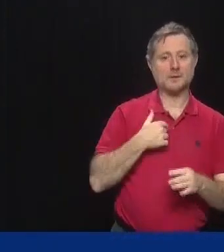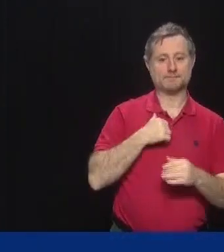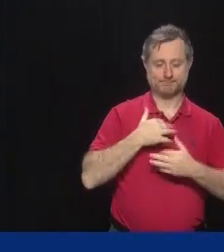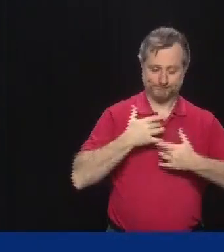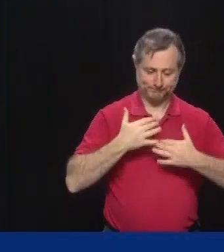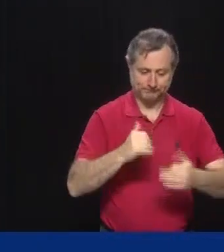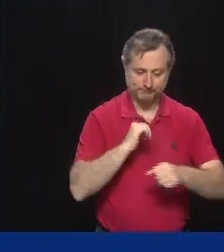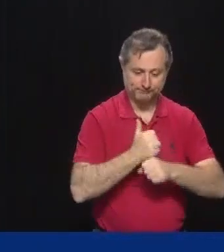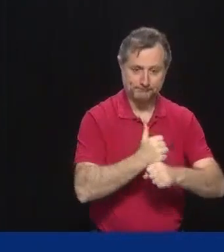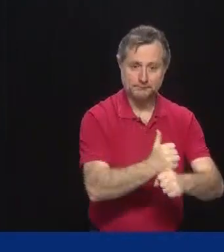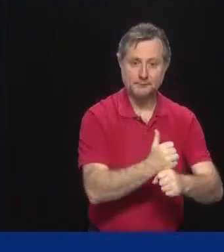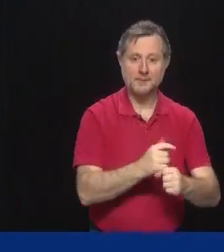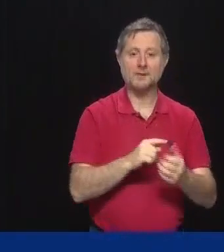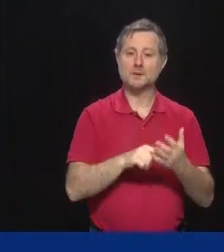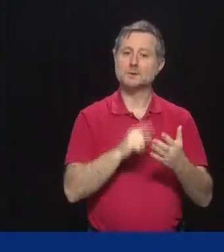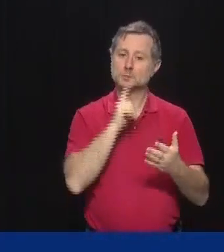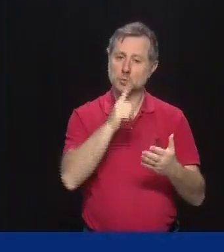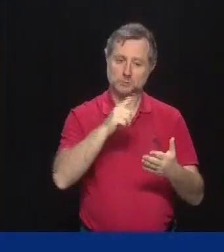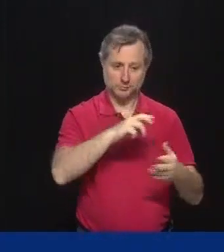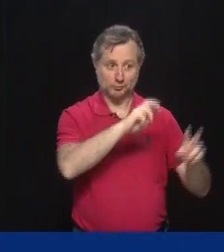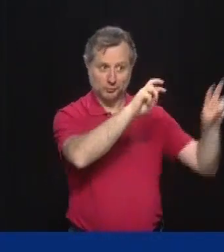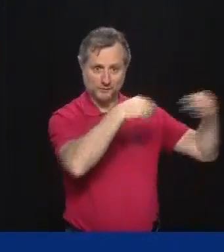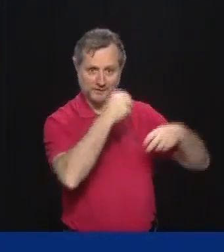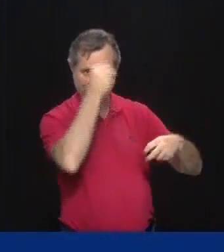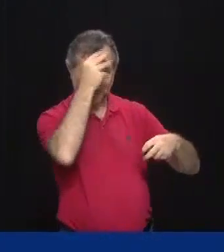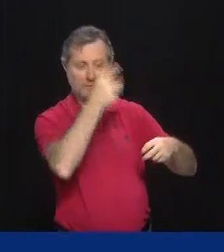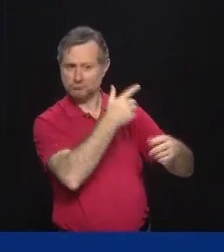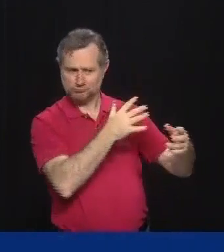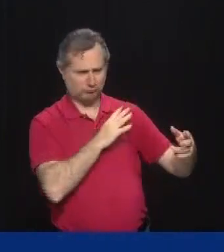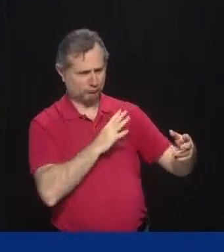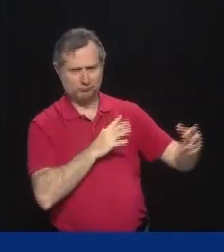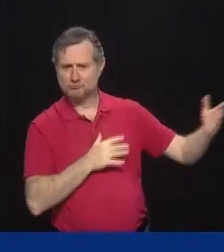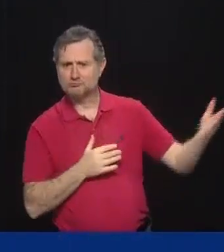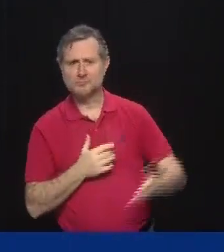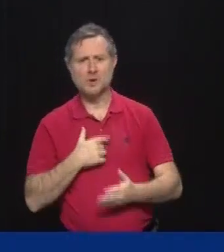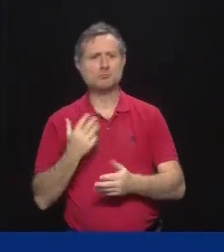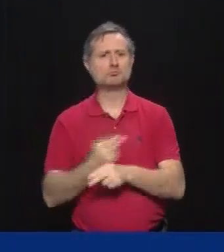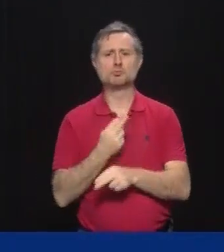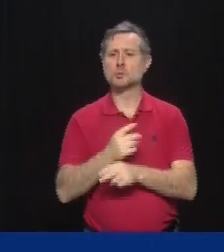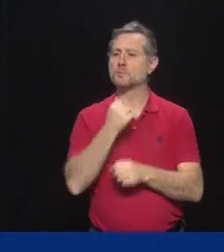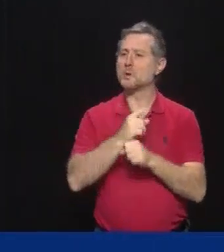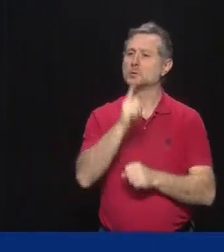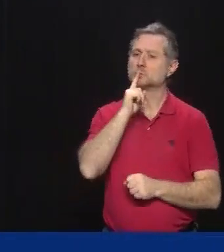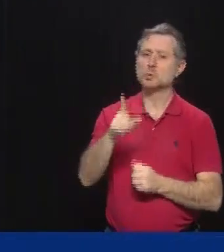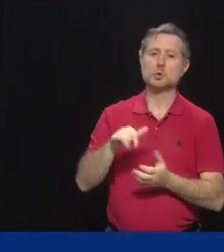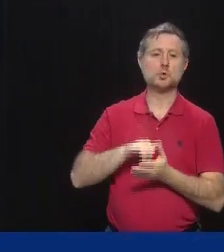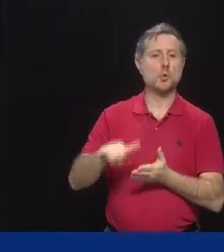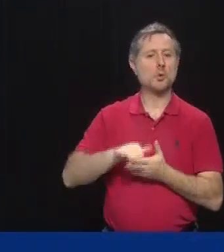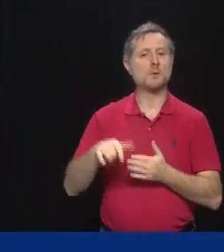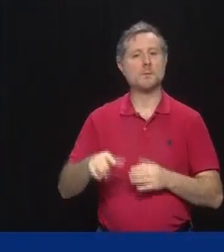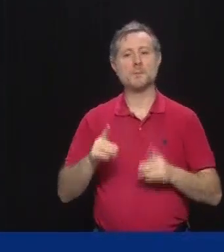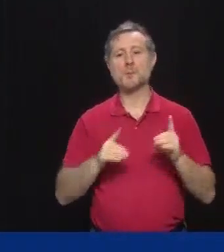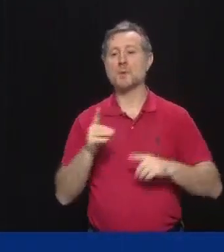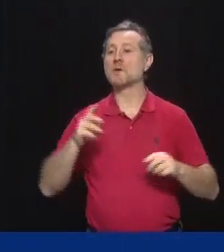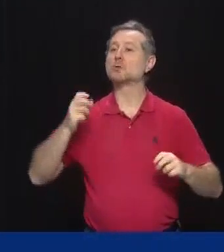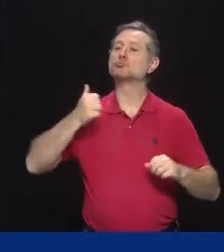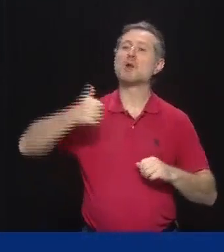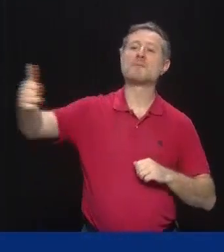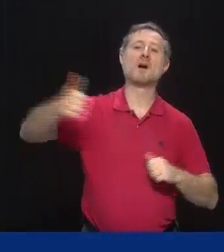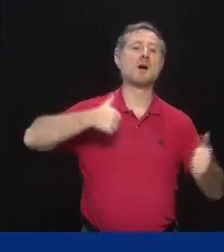SURE THEIR STATES HAVE THE SAME BLUEPRINT THEY DEVELOPED. THEY CAN DOWNLOAD THIS AND TAKE THE STEPS NECESSARY SO THEIR